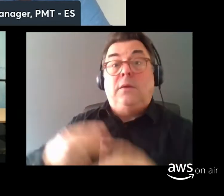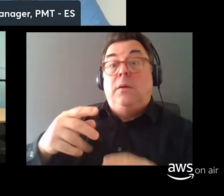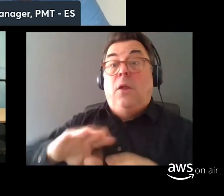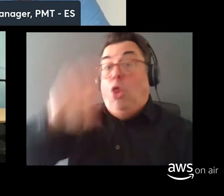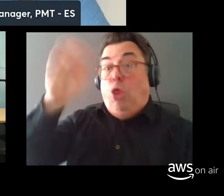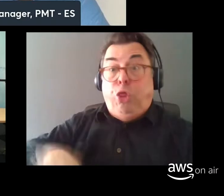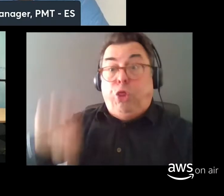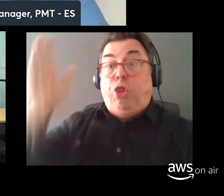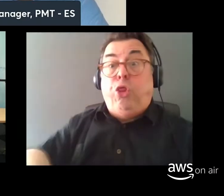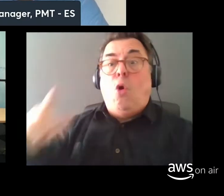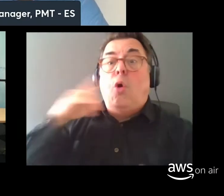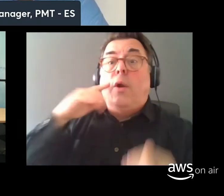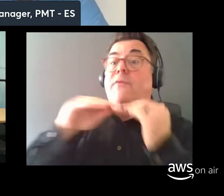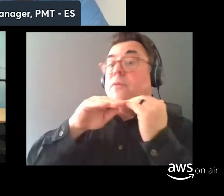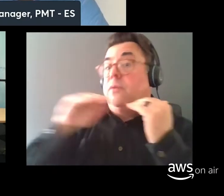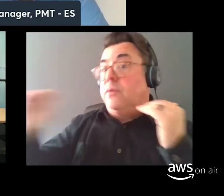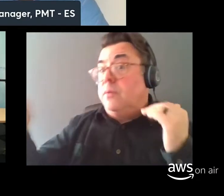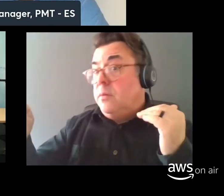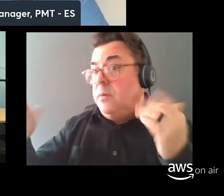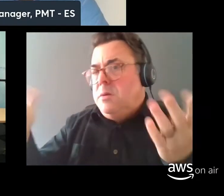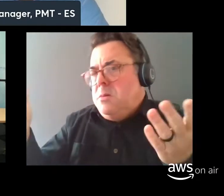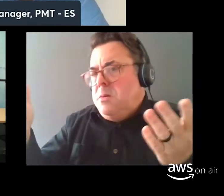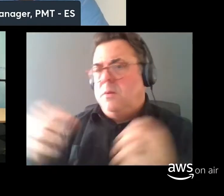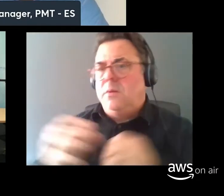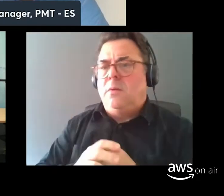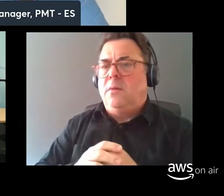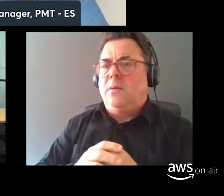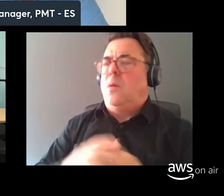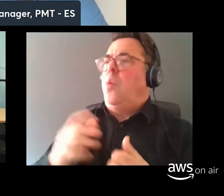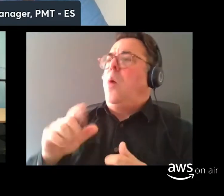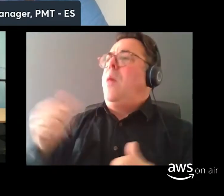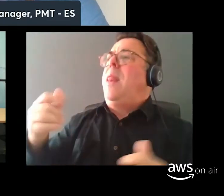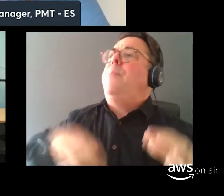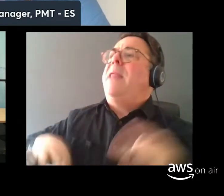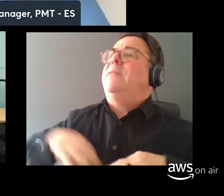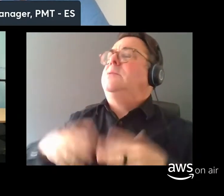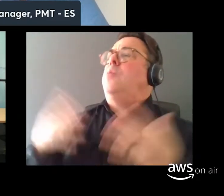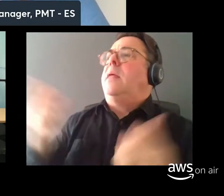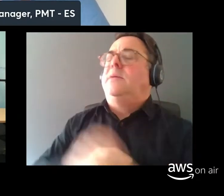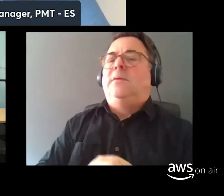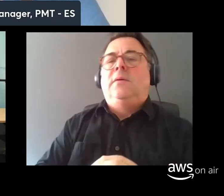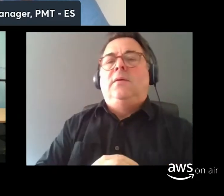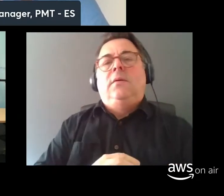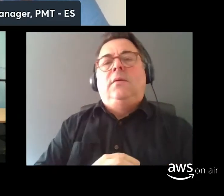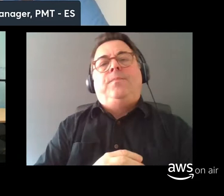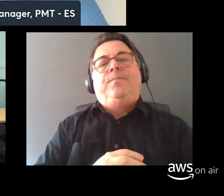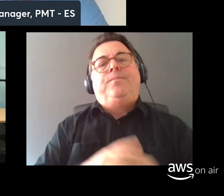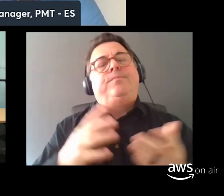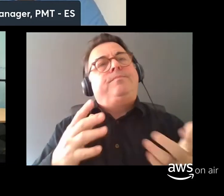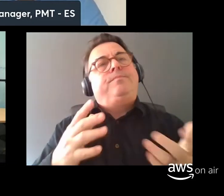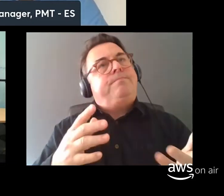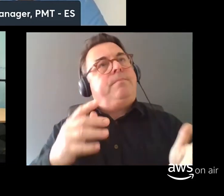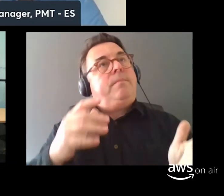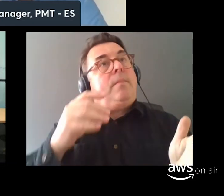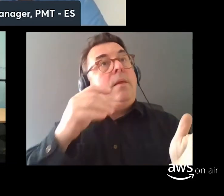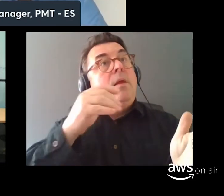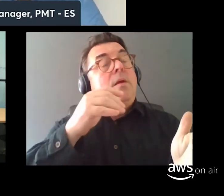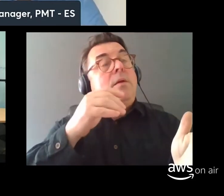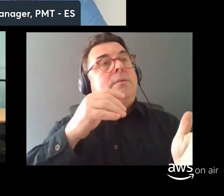for Aurora Serverless v2 or are there other benefits? I mean infrequent, unpredictable workloads, those are like spot on,